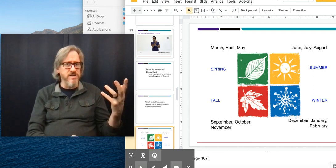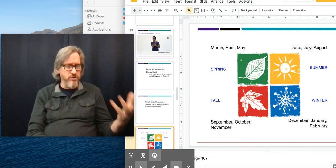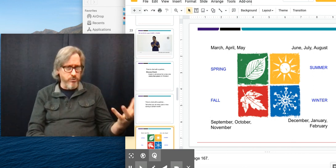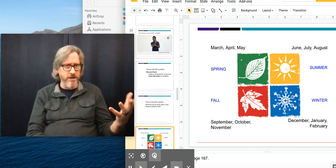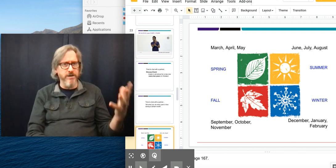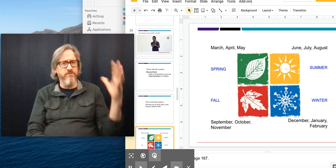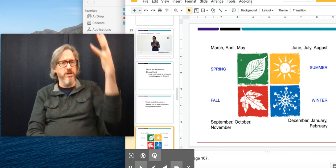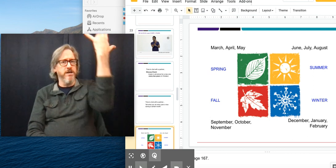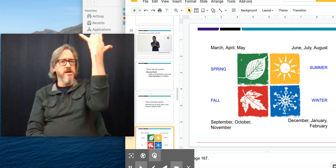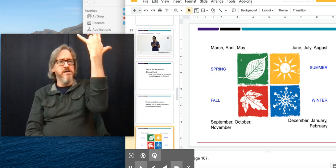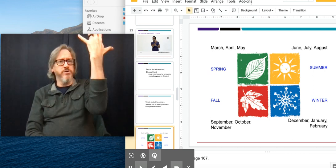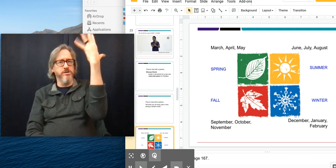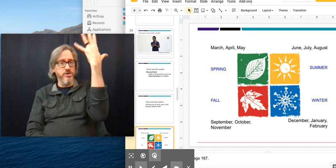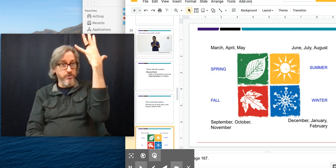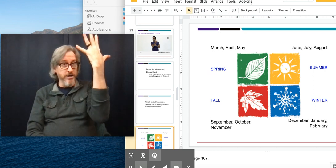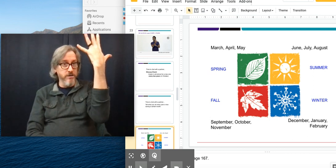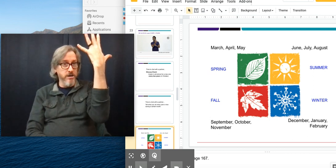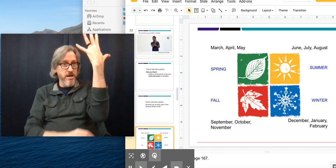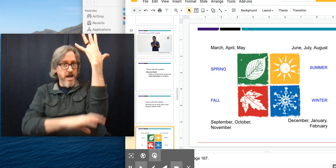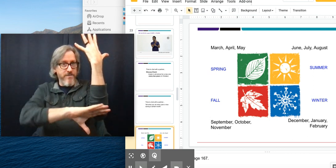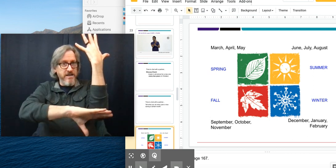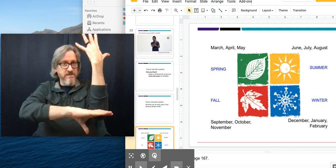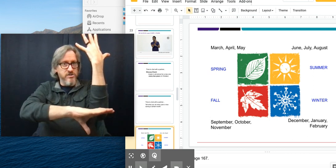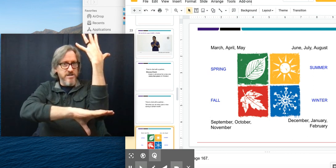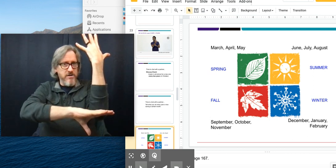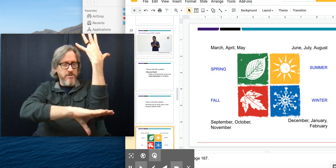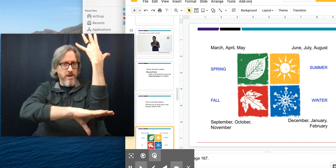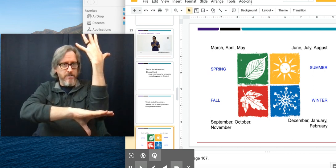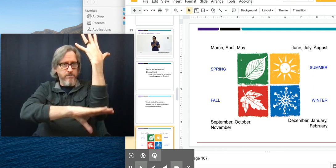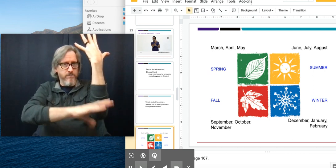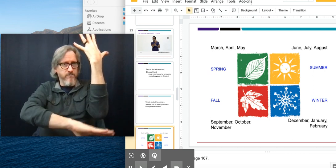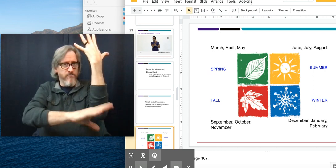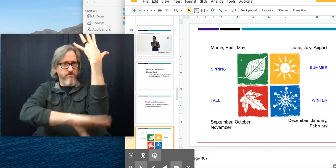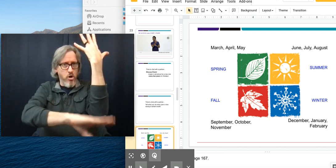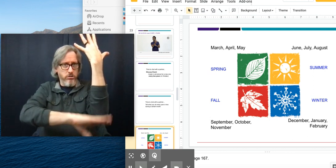leaves of a tree falling so here's the tree and the leaves are down at the bottom fall